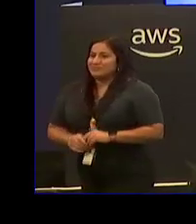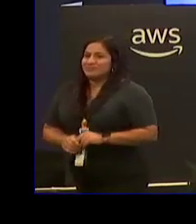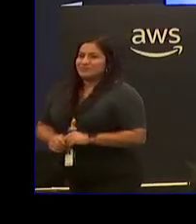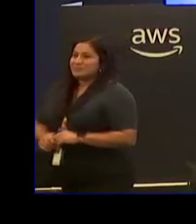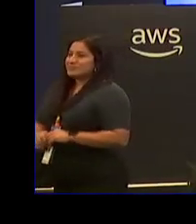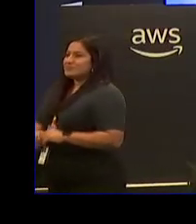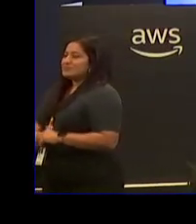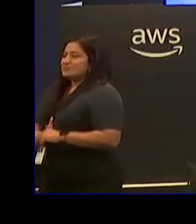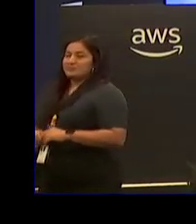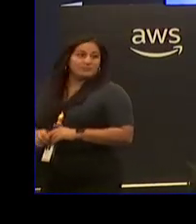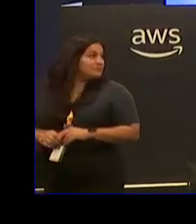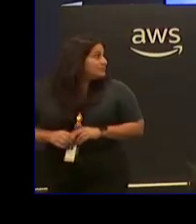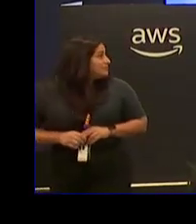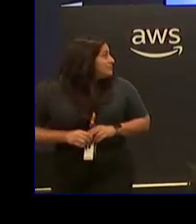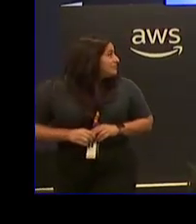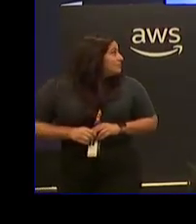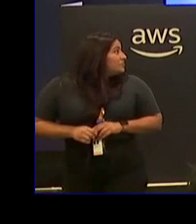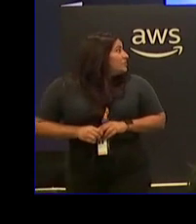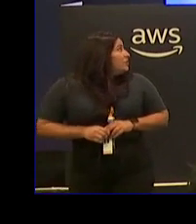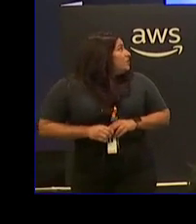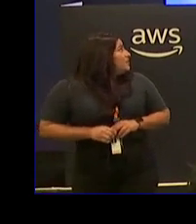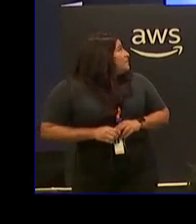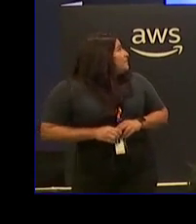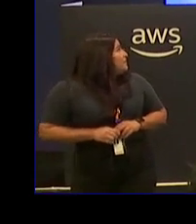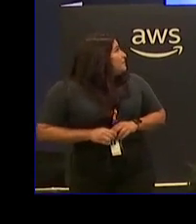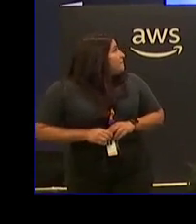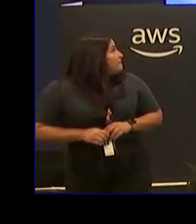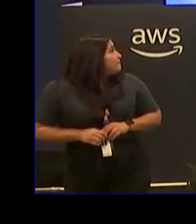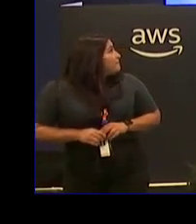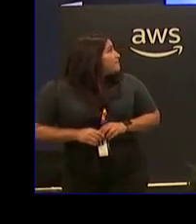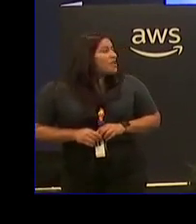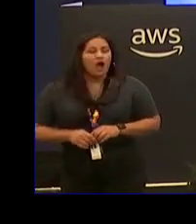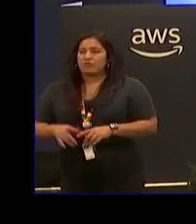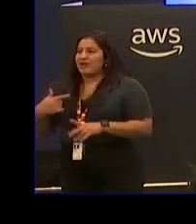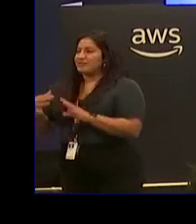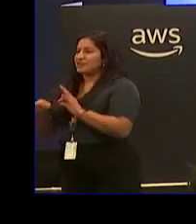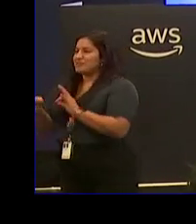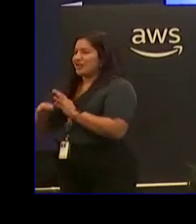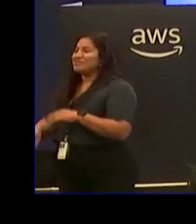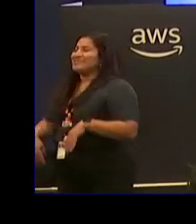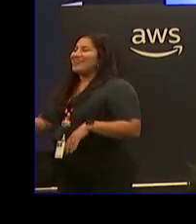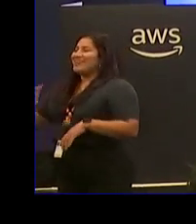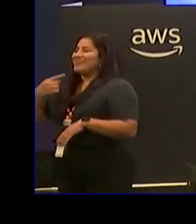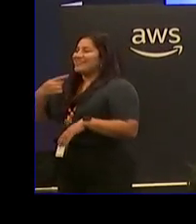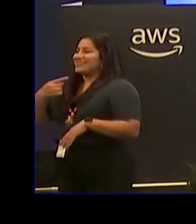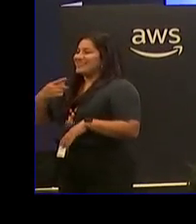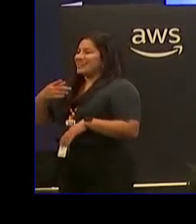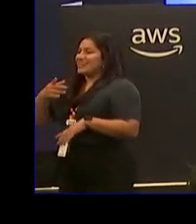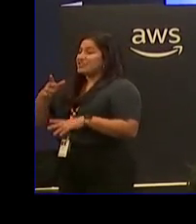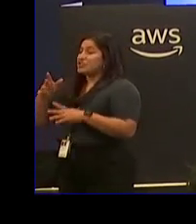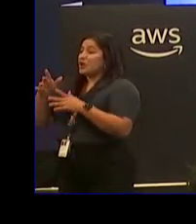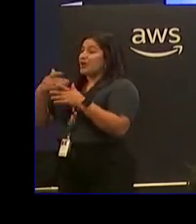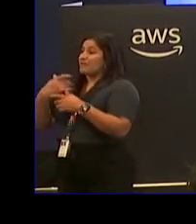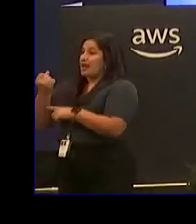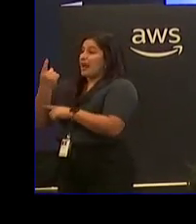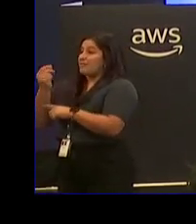According to the UK's office of national statistics, there was 11 million disabled people using the internet